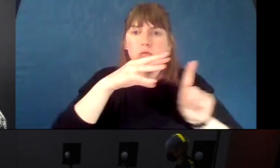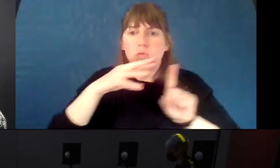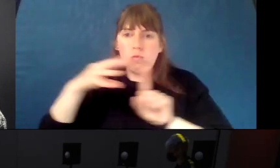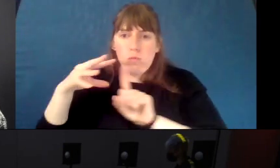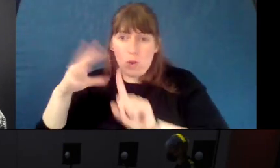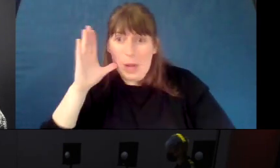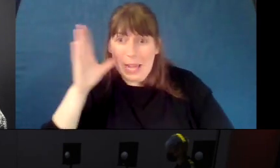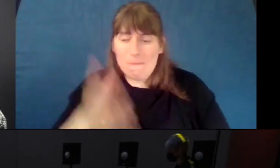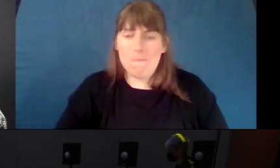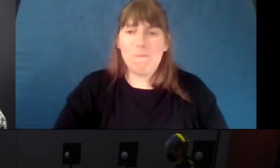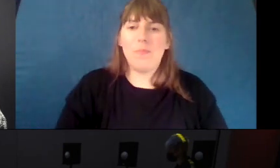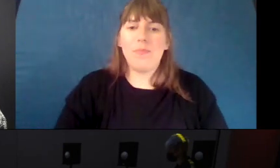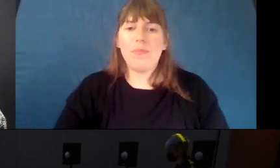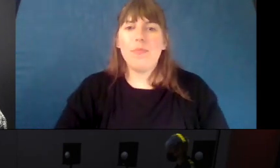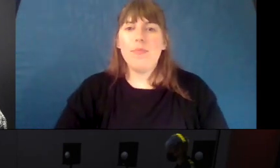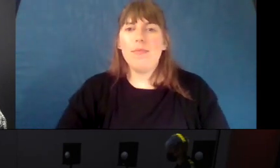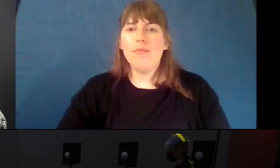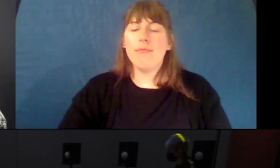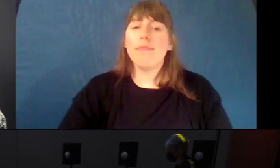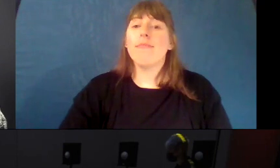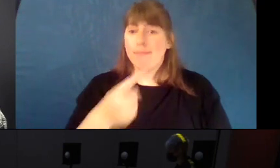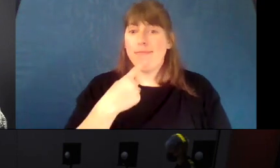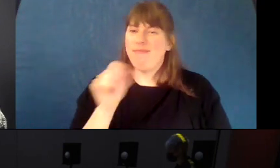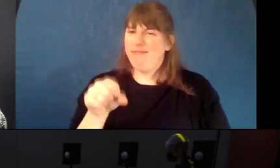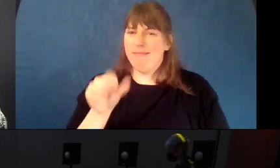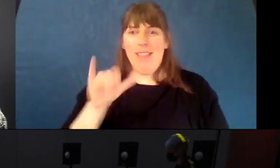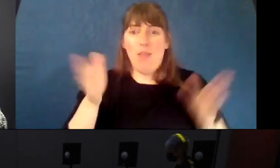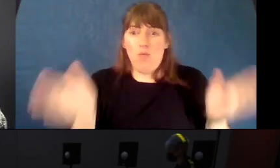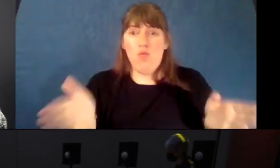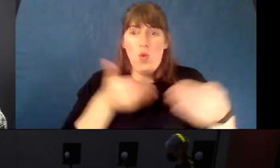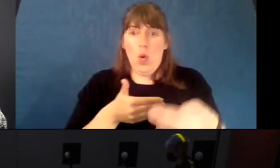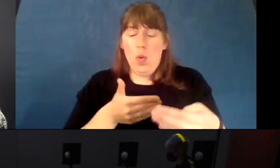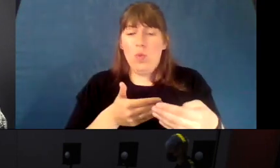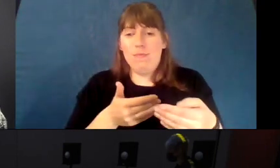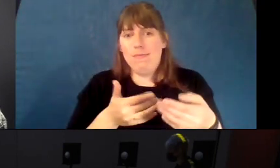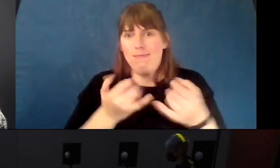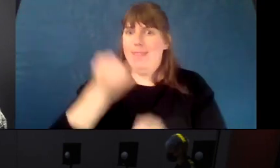The idea of having this space as like the last gallery space, and having it as a